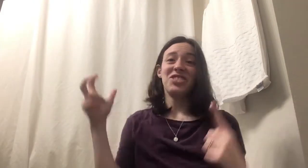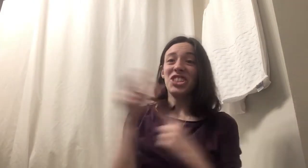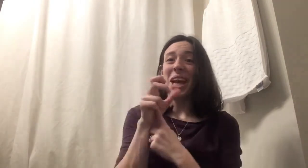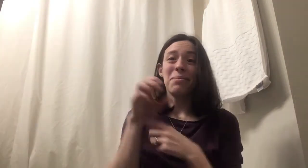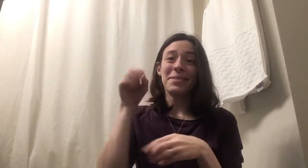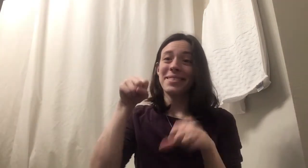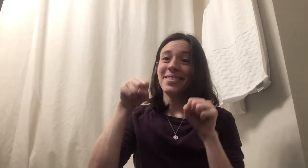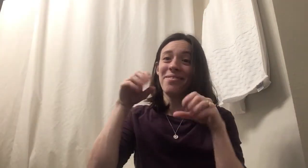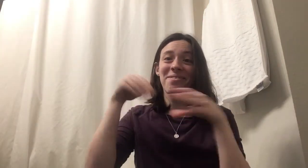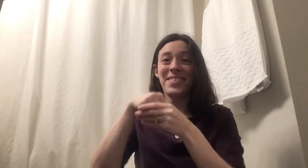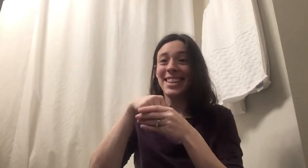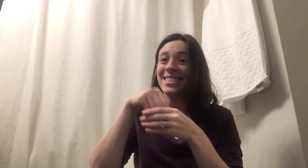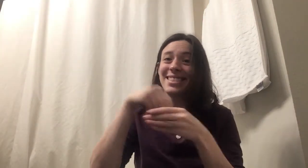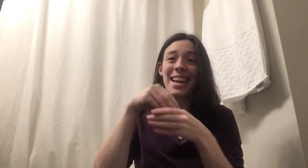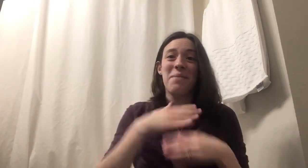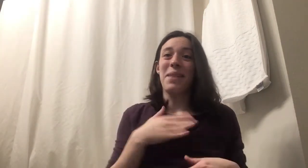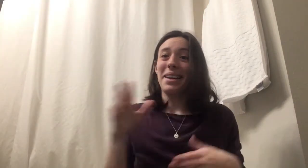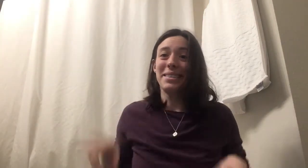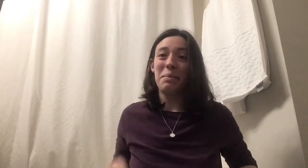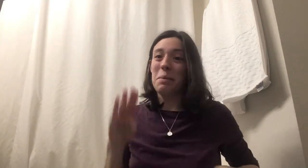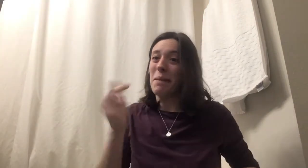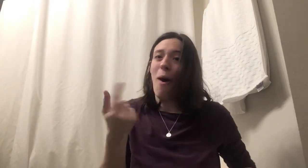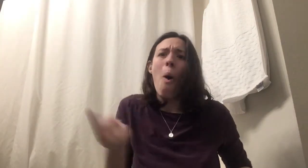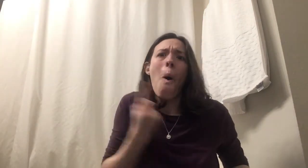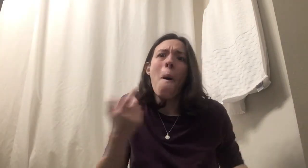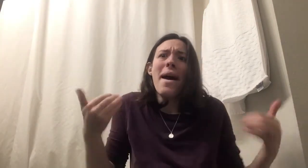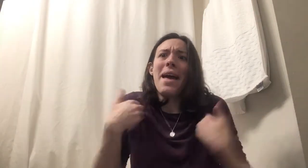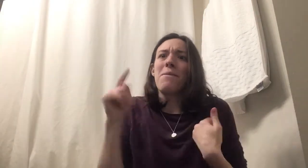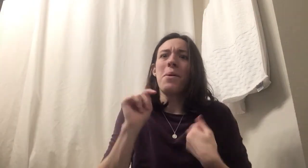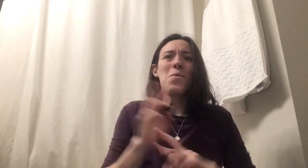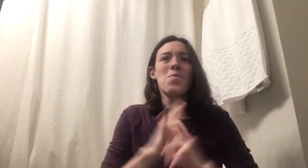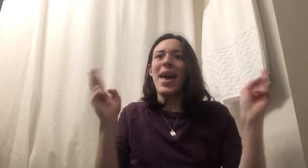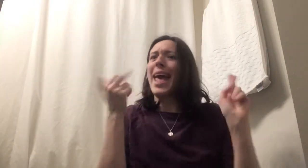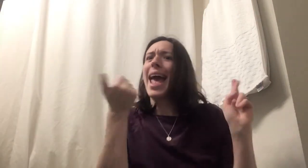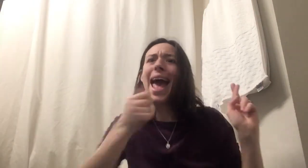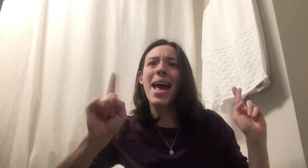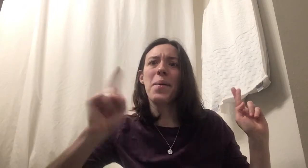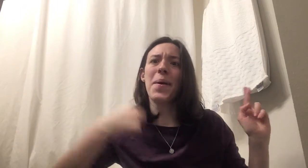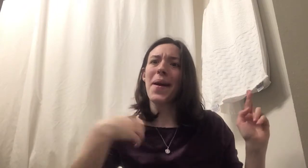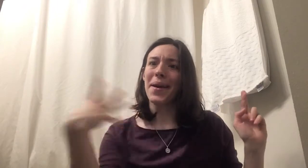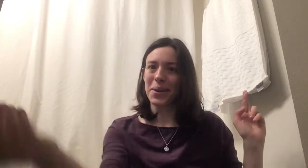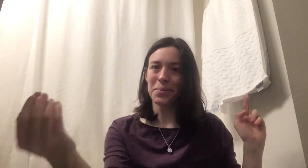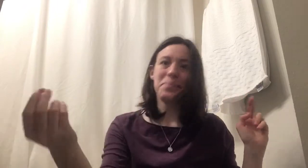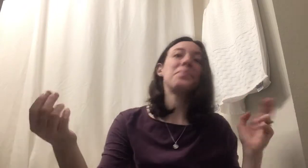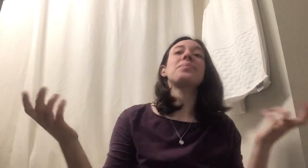It's champ - I can fit it in my diaper bag So I always have a potty ready anywhere I go